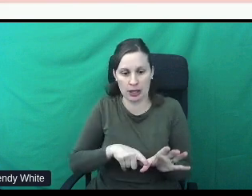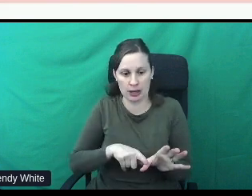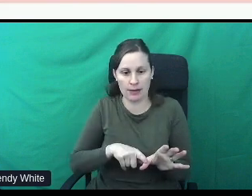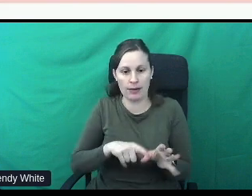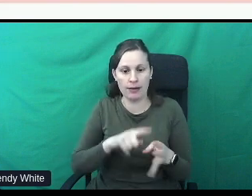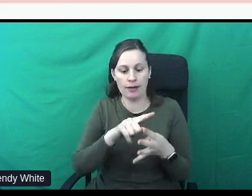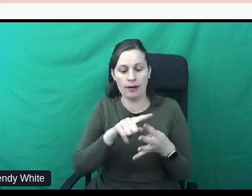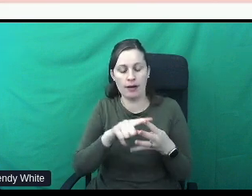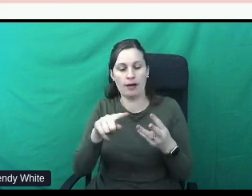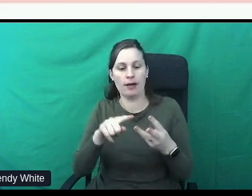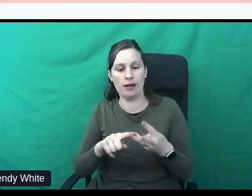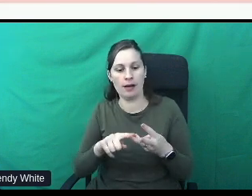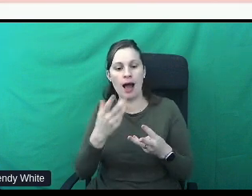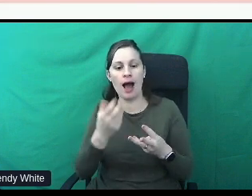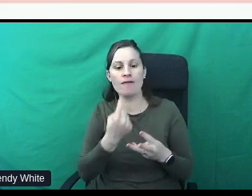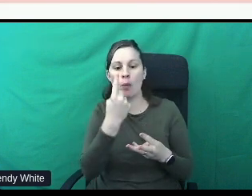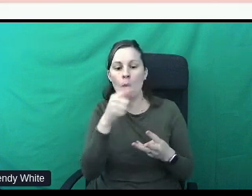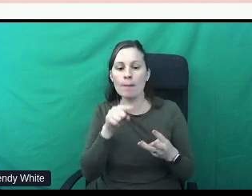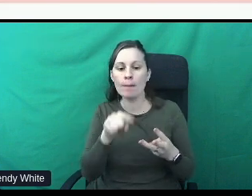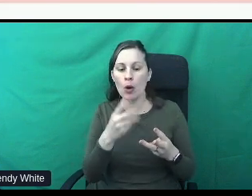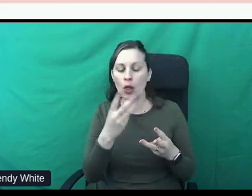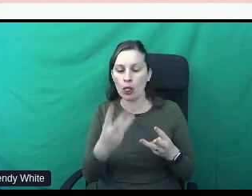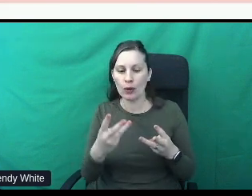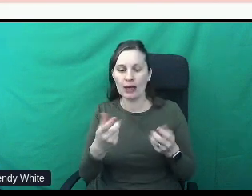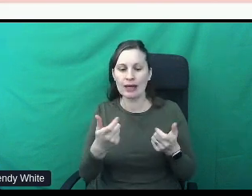Then we've got 1.3, which you're obviously you're welcome to view,